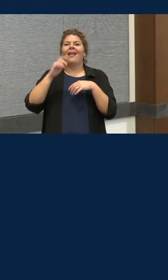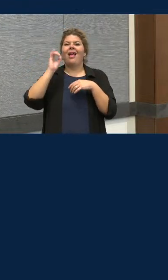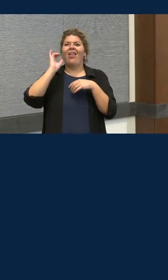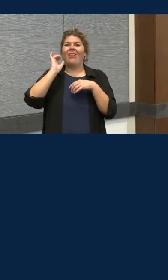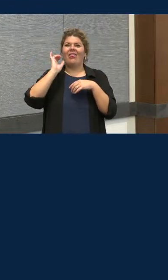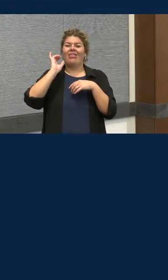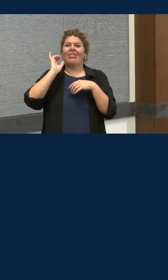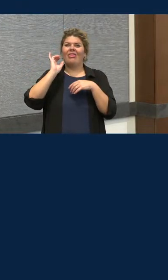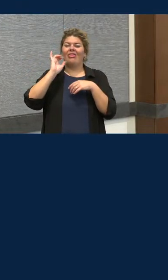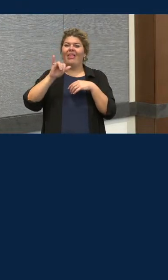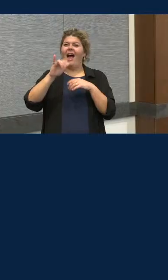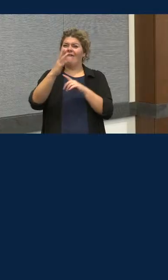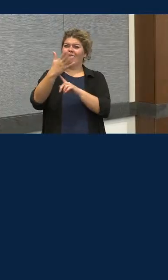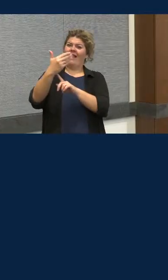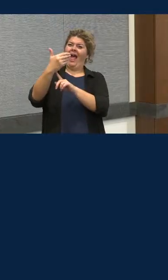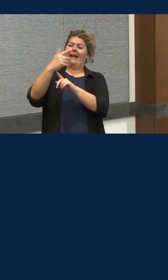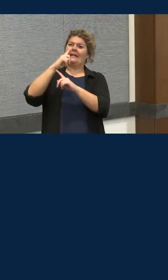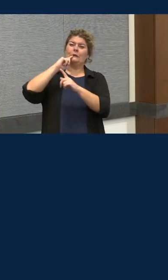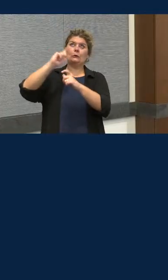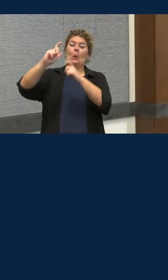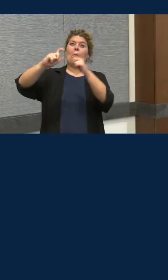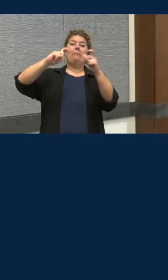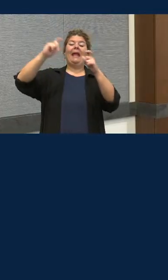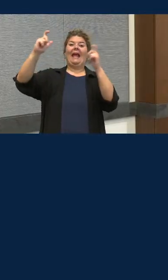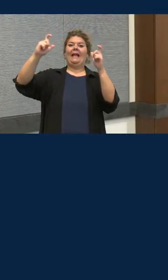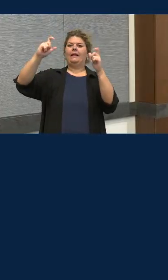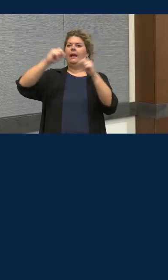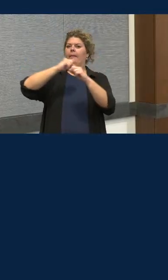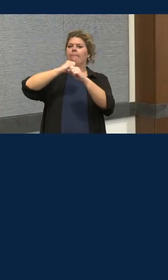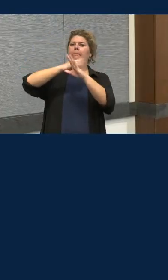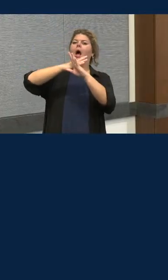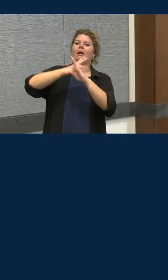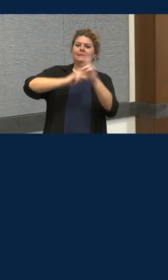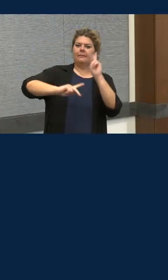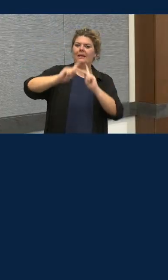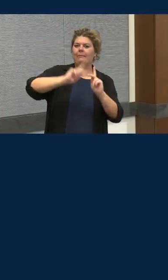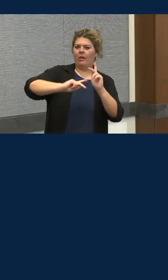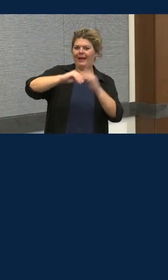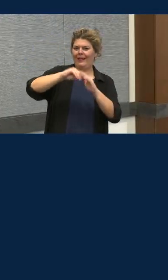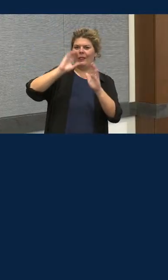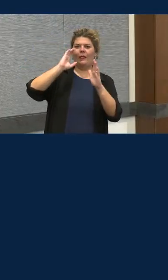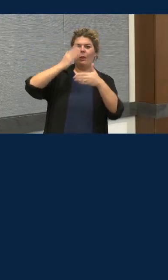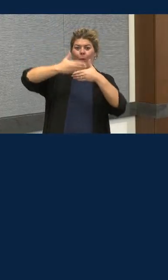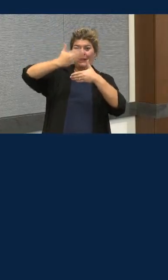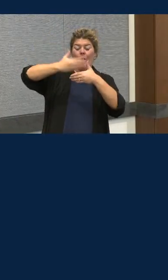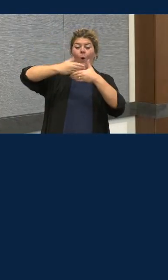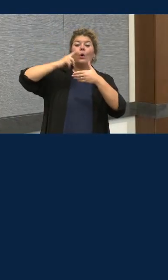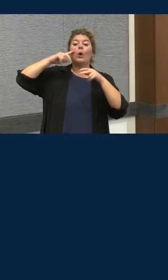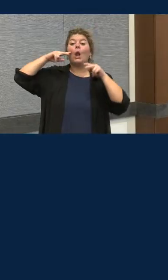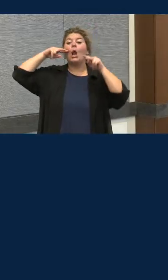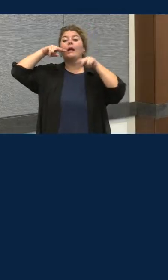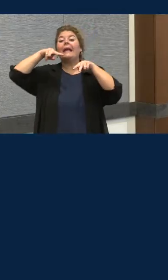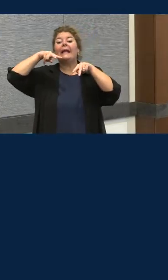flag is so big it blocks the people in the window who are out